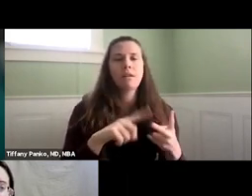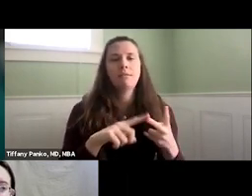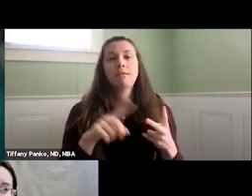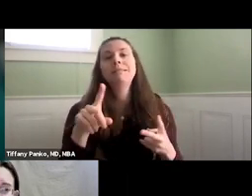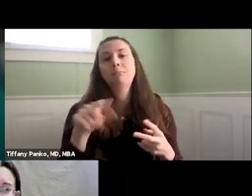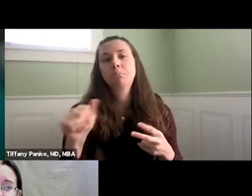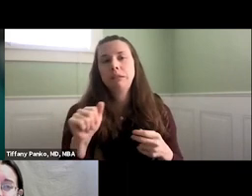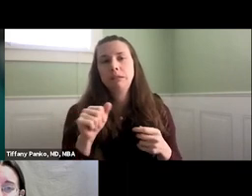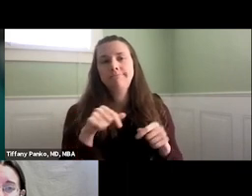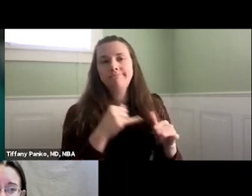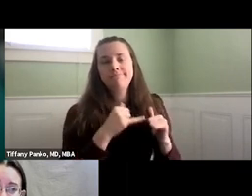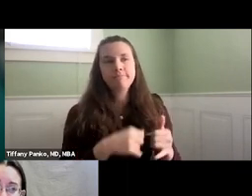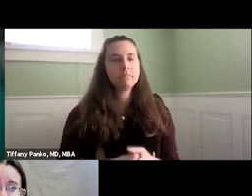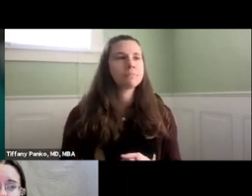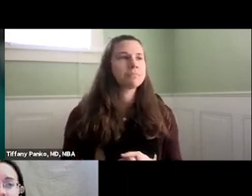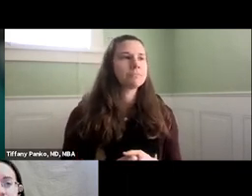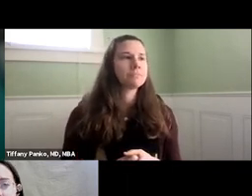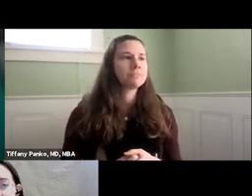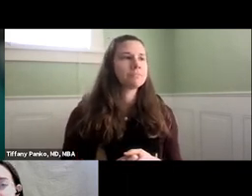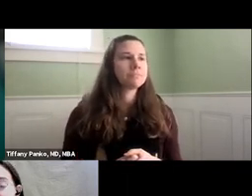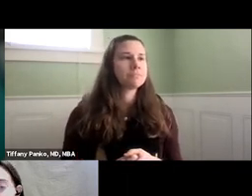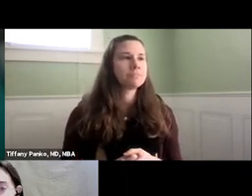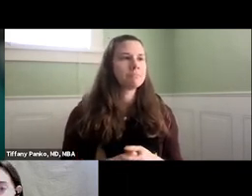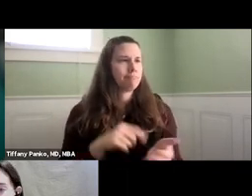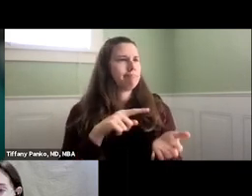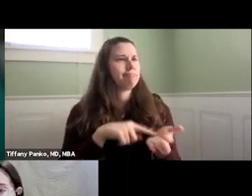two different types, there is language concordance and there is also disability concordance as